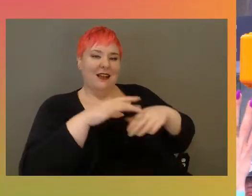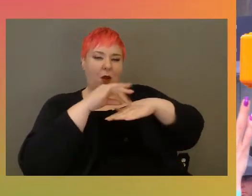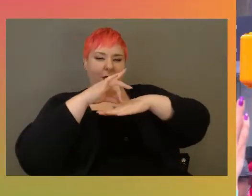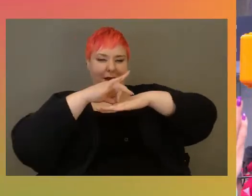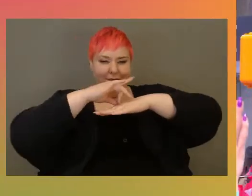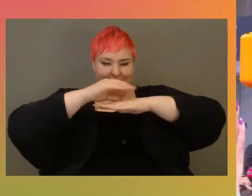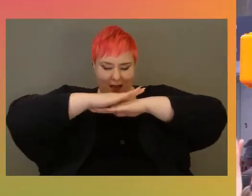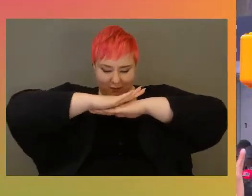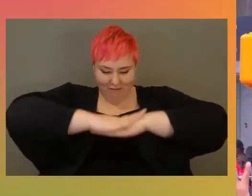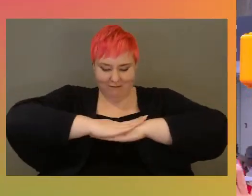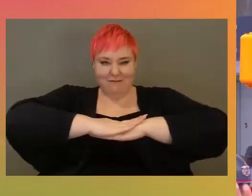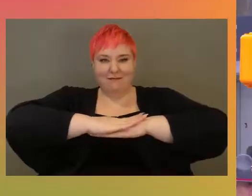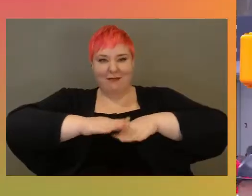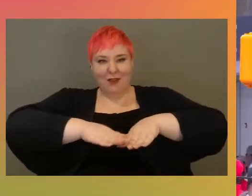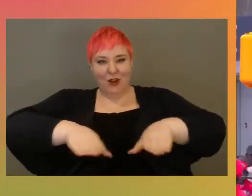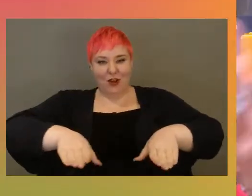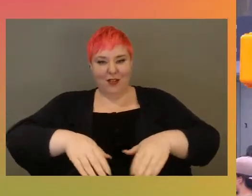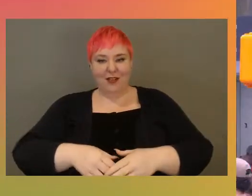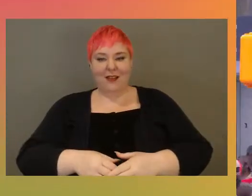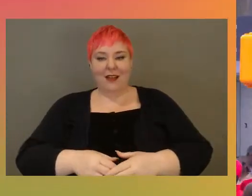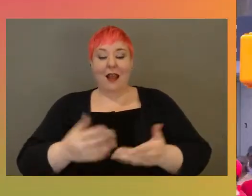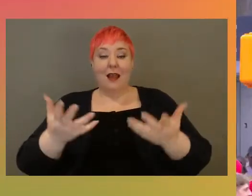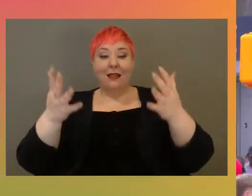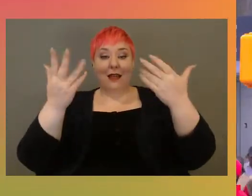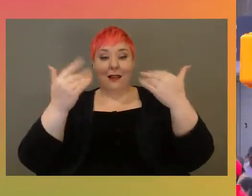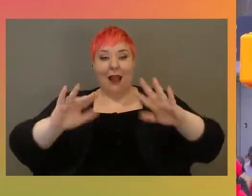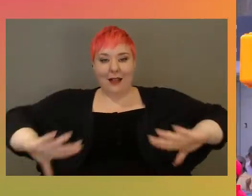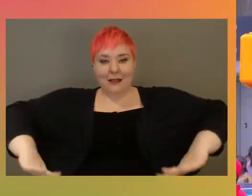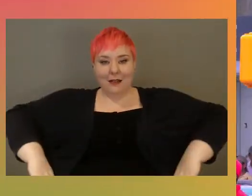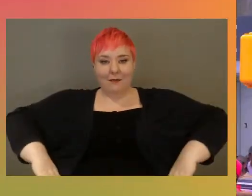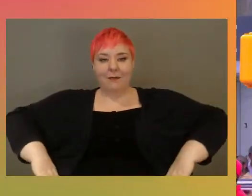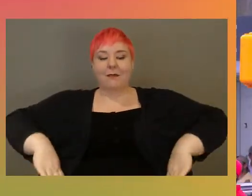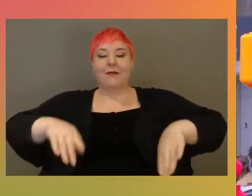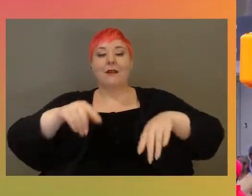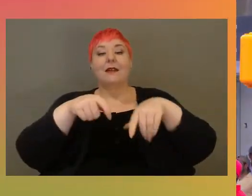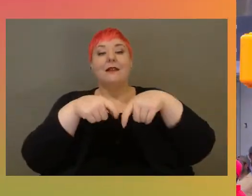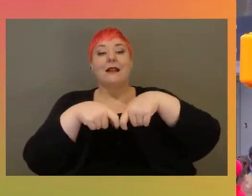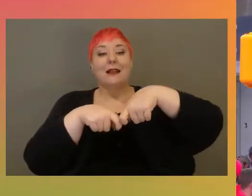LET YOUR MIDDLE FINGER GET A LITTLE BIT HIGHER, AND FEEL THAT HE'LL MOVING LIKE YOU'RE